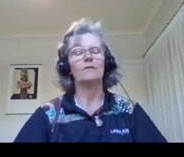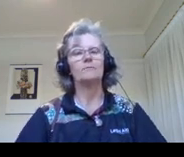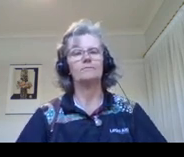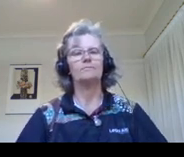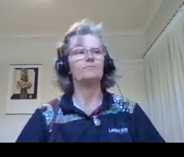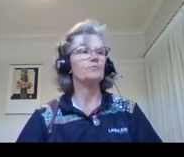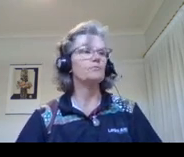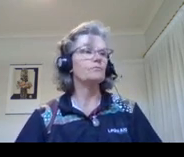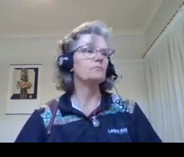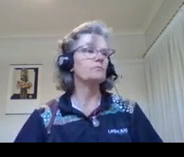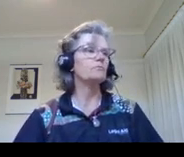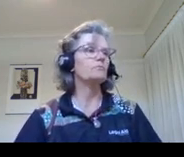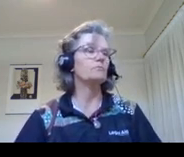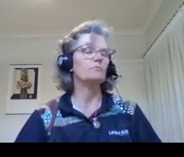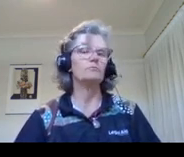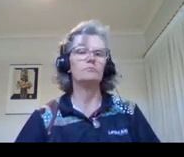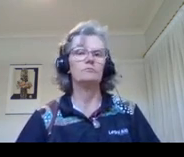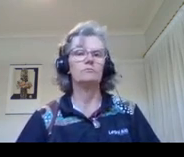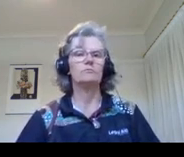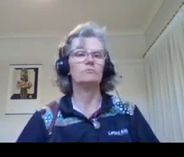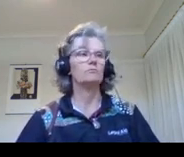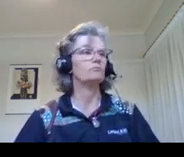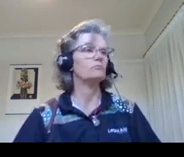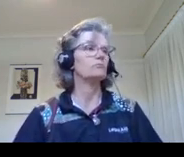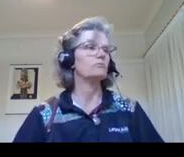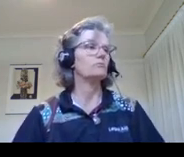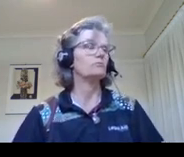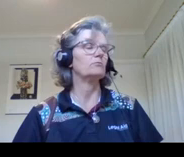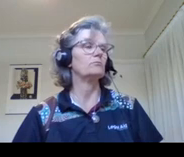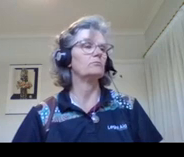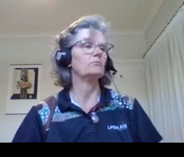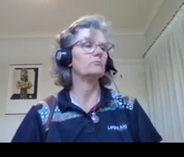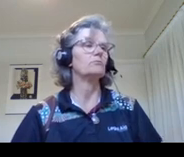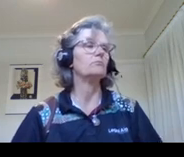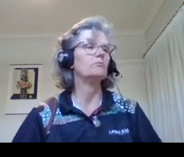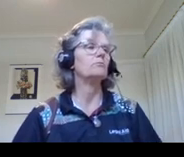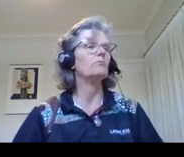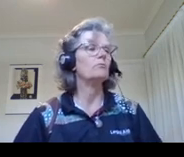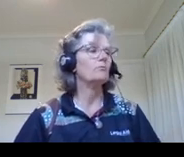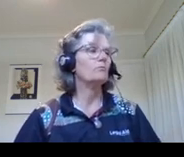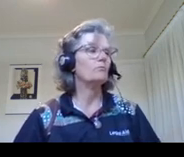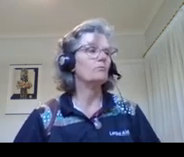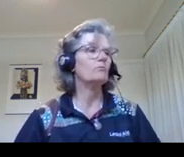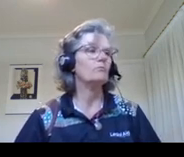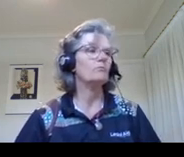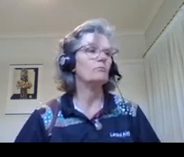sort of series of lowercase letters or numbers and then they say you have a missed call or voicemail